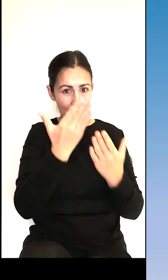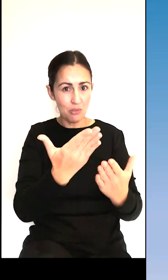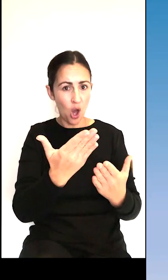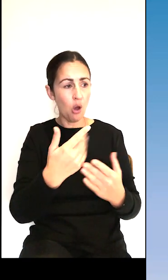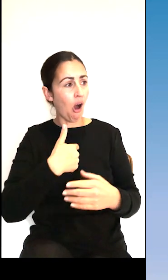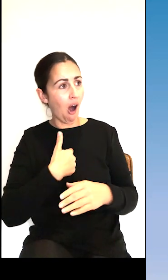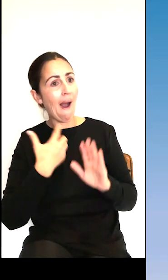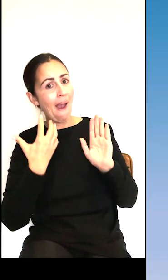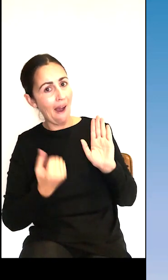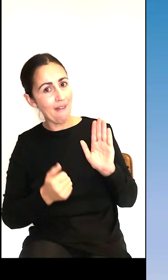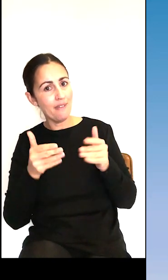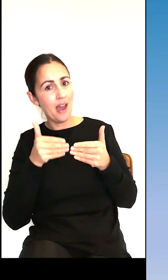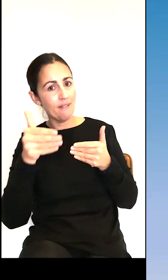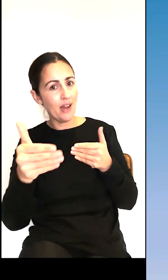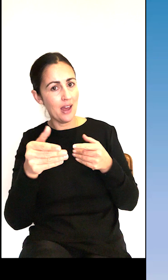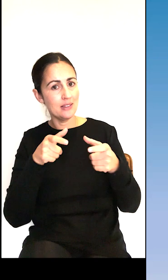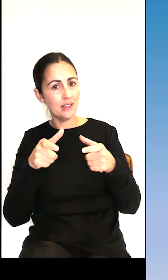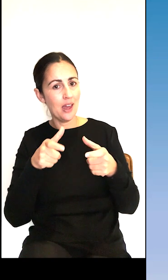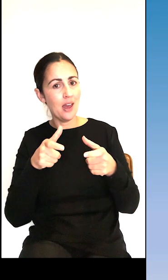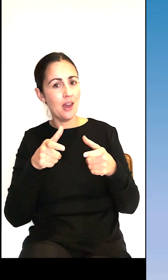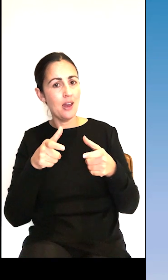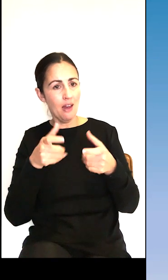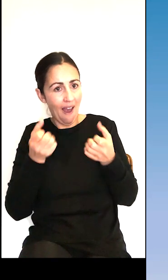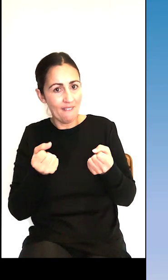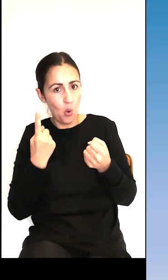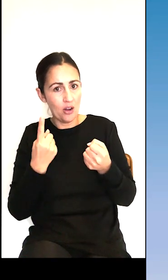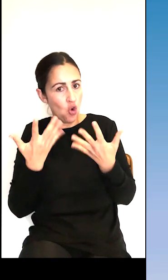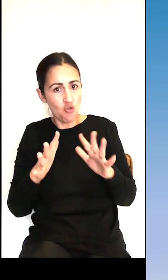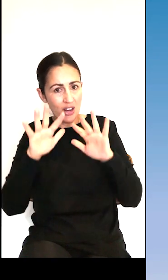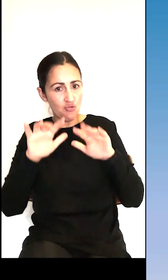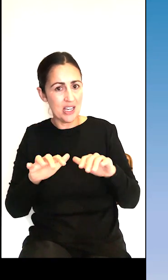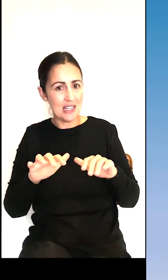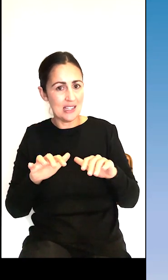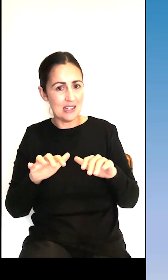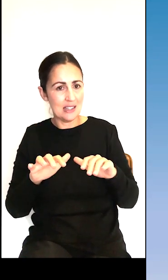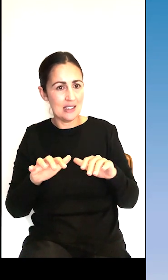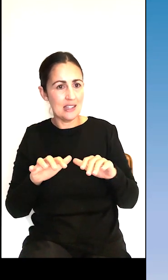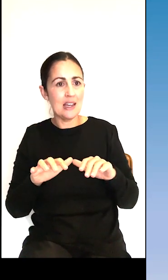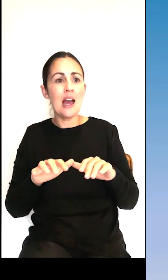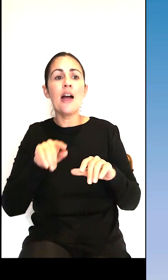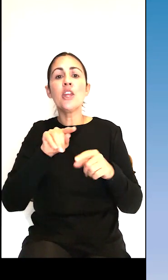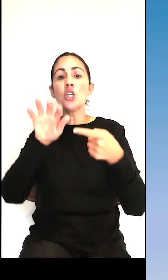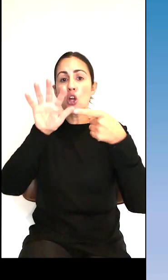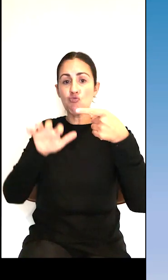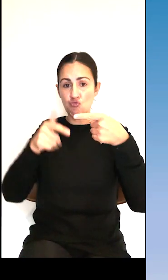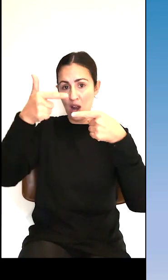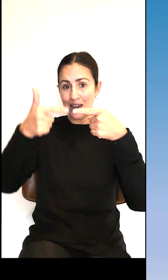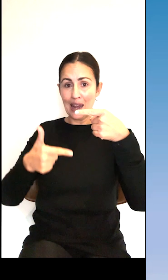Talk to them about it. And this is where you can actually list details of those trusted members of your or your friends or family as a